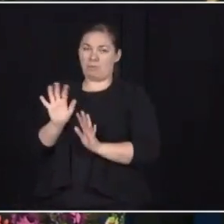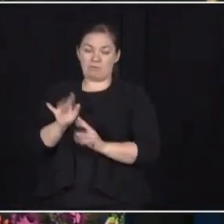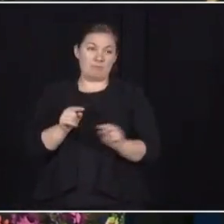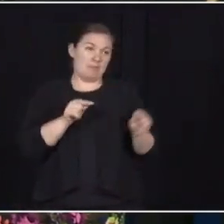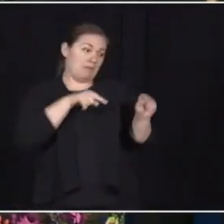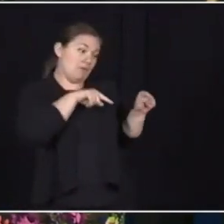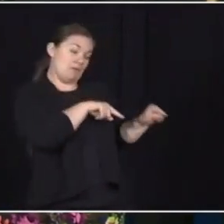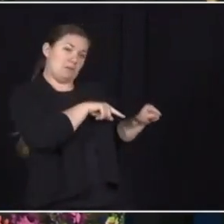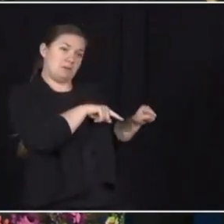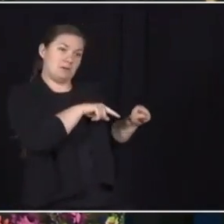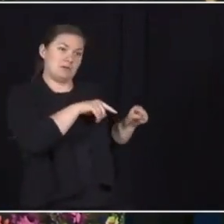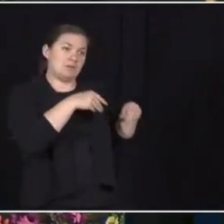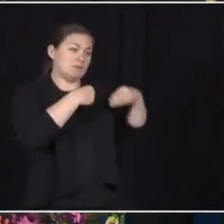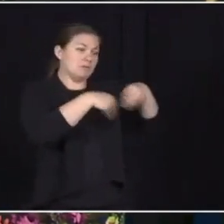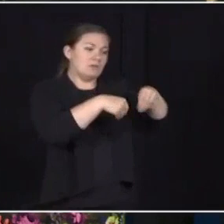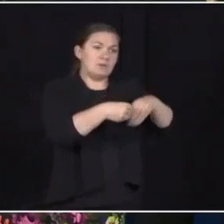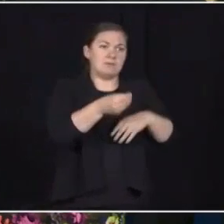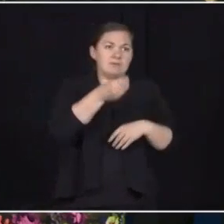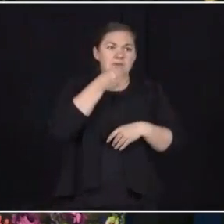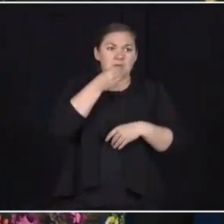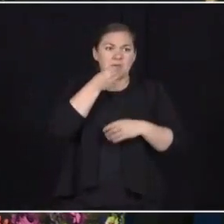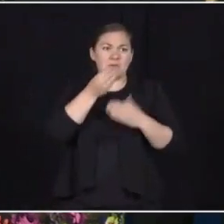for stores.